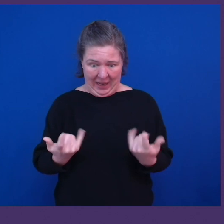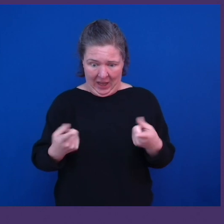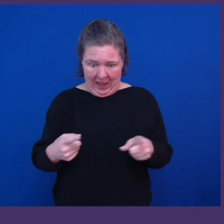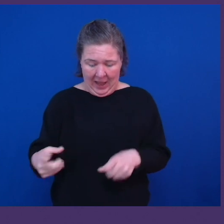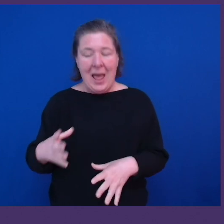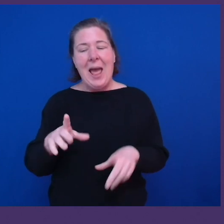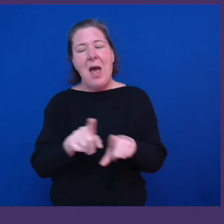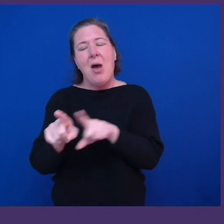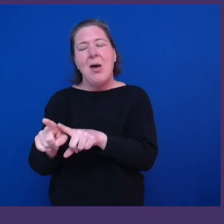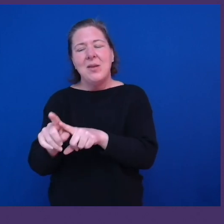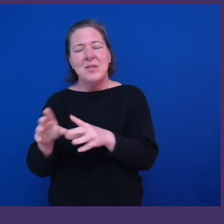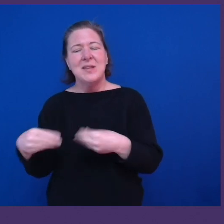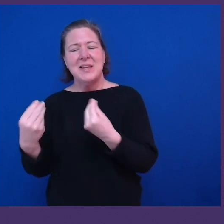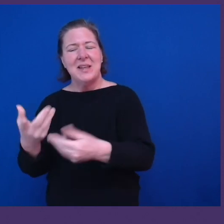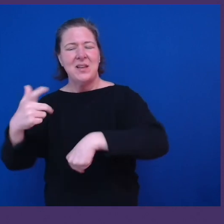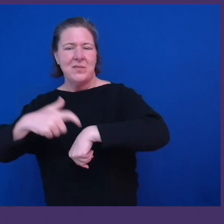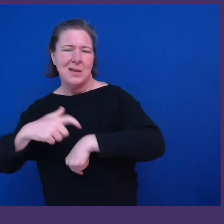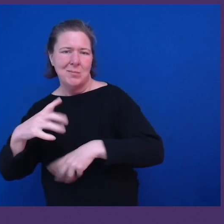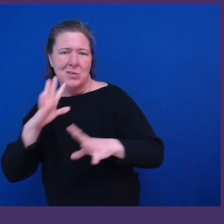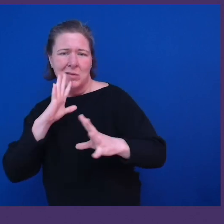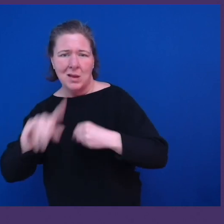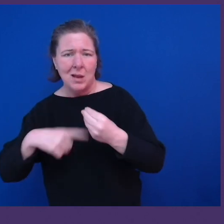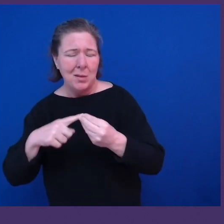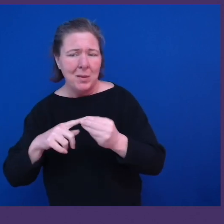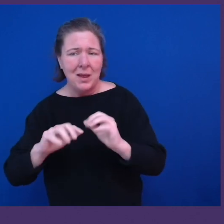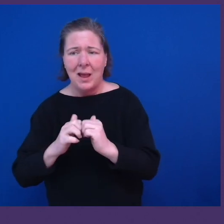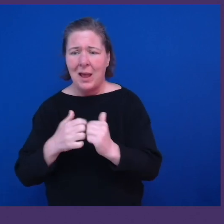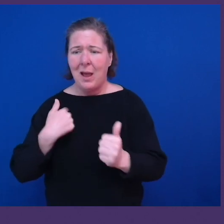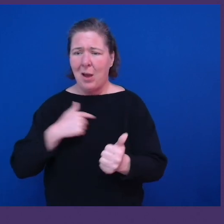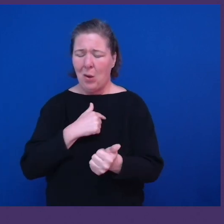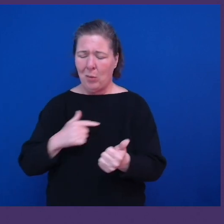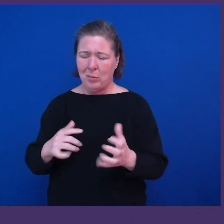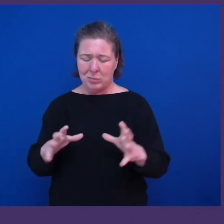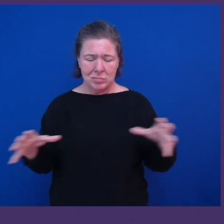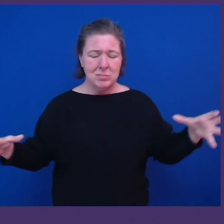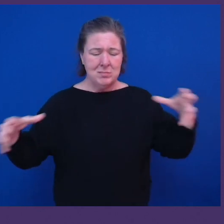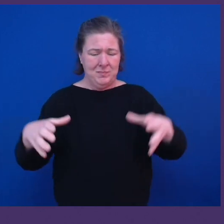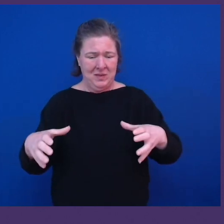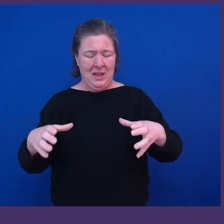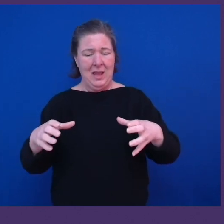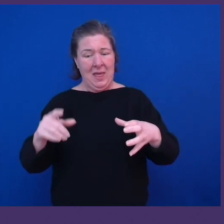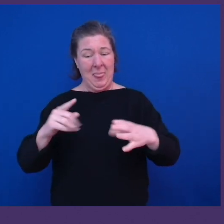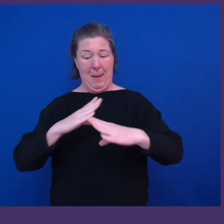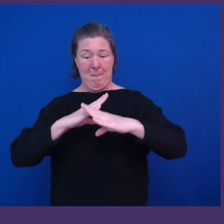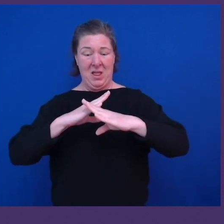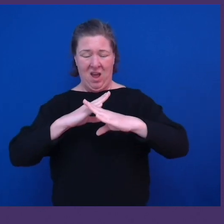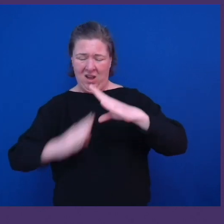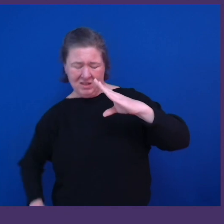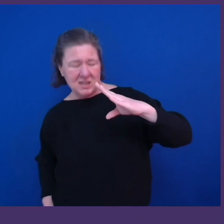about how we collectively can unblock disabled talent and employment.